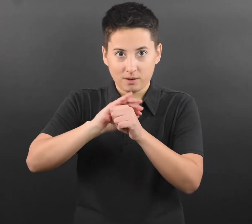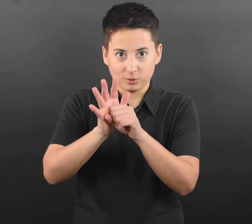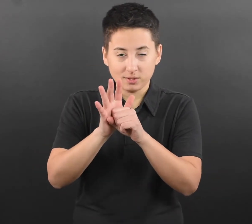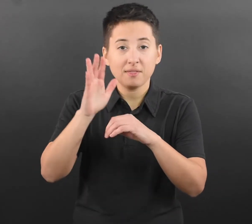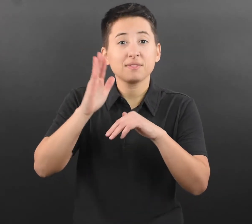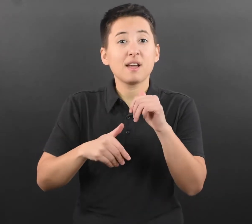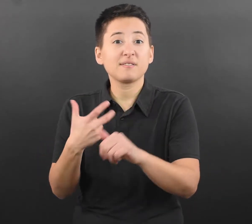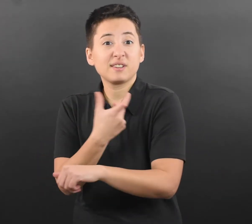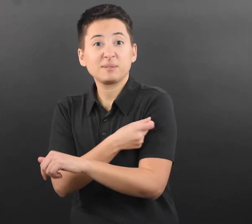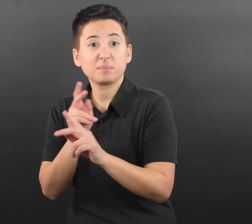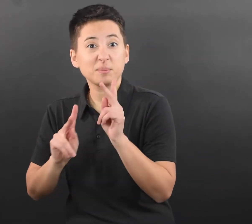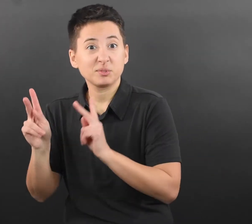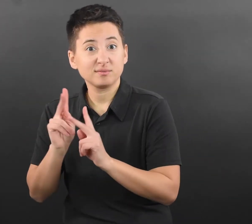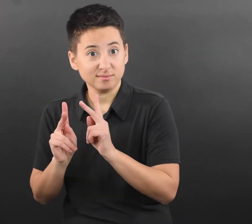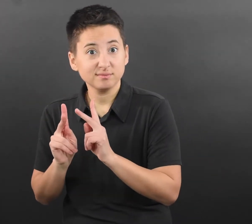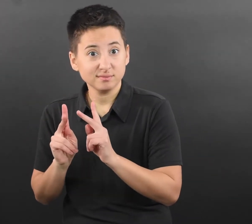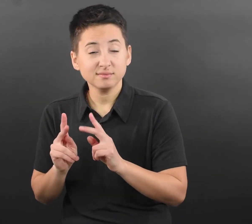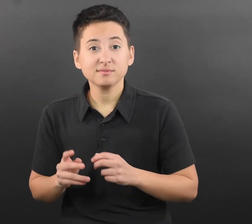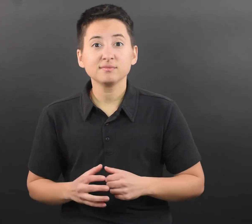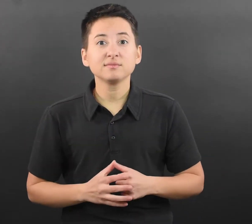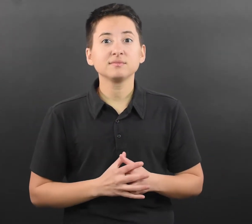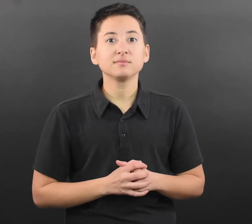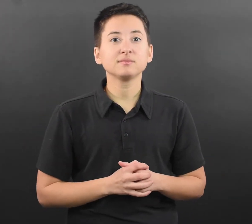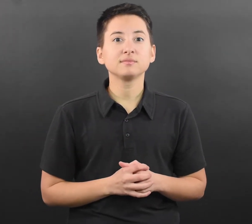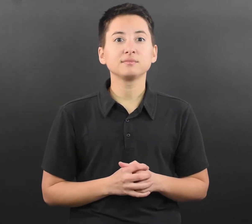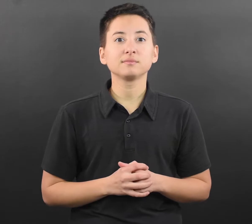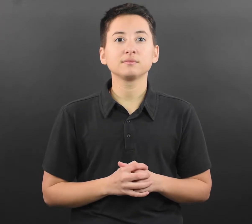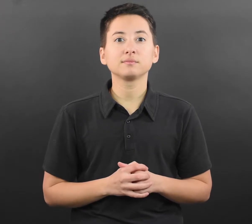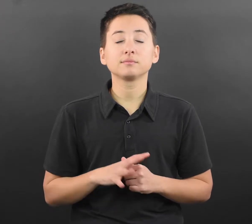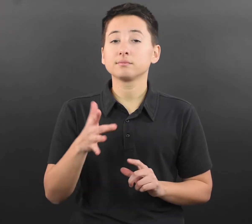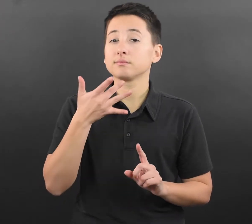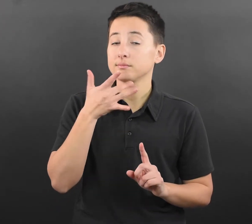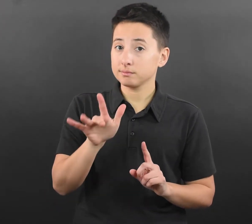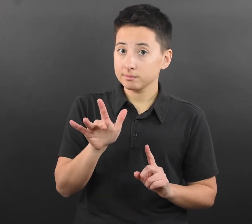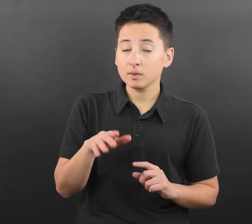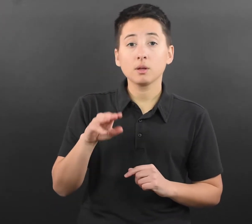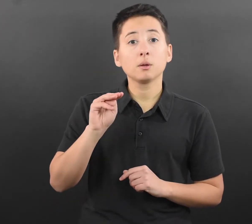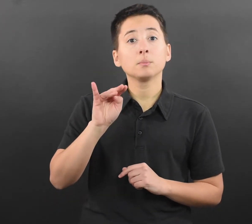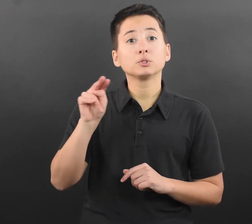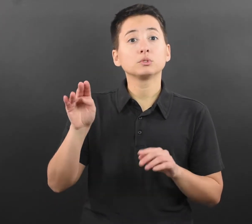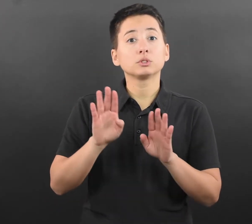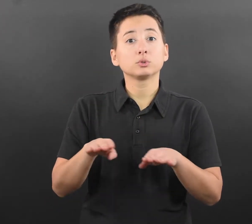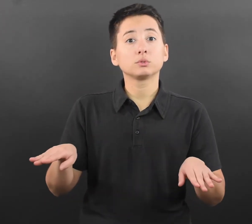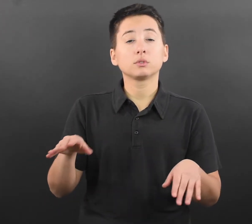Fortunately, Minnesota children age 5 and up are now able to get vaccinated and benefit